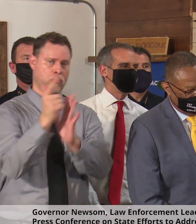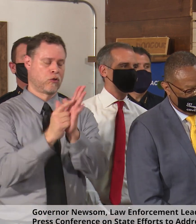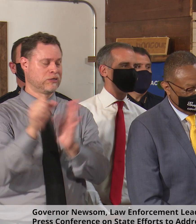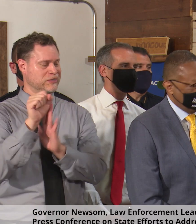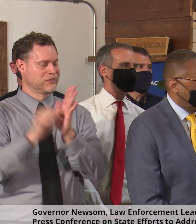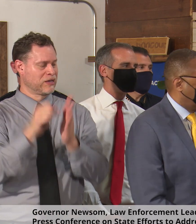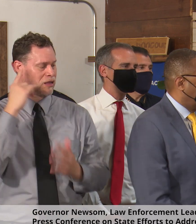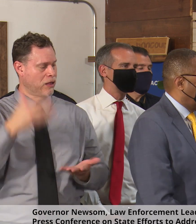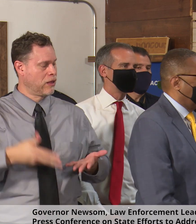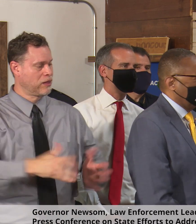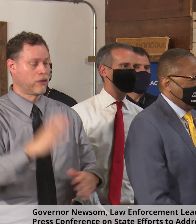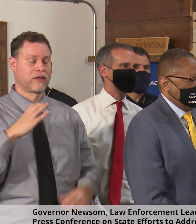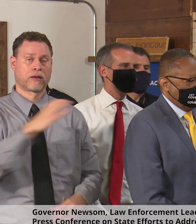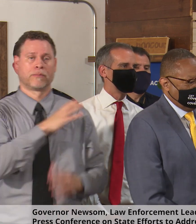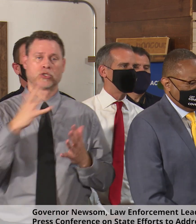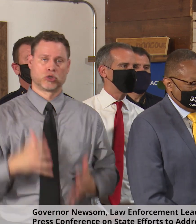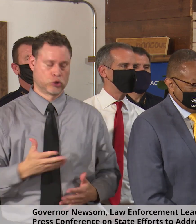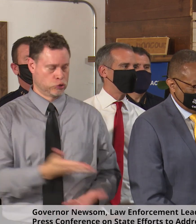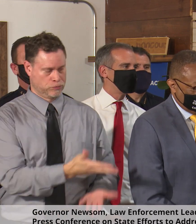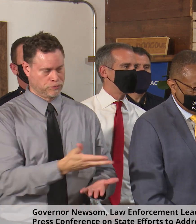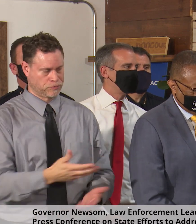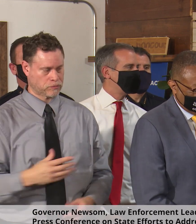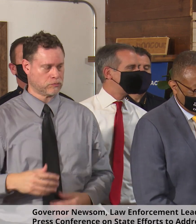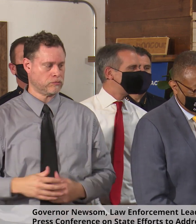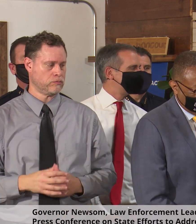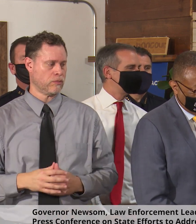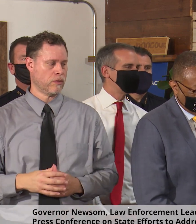and that allows the commissioner to get moving on this task force.